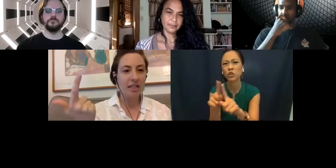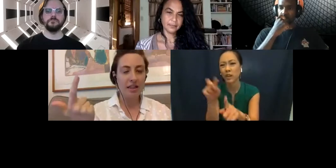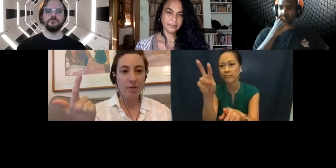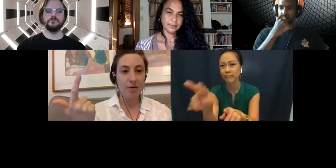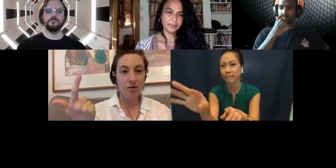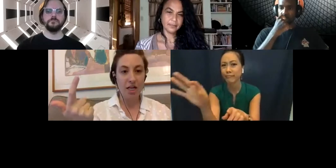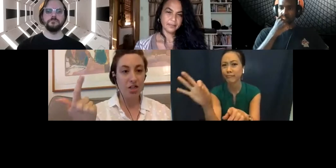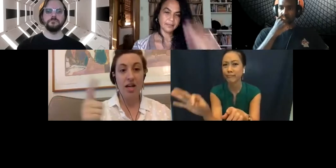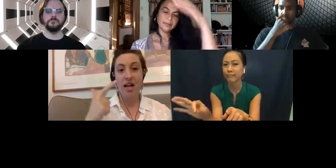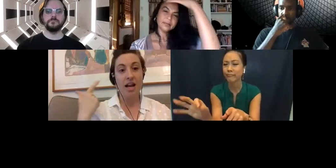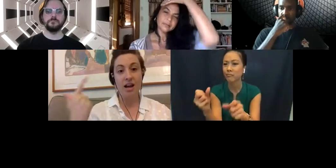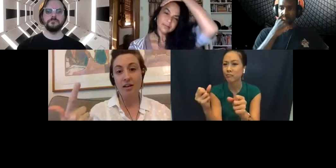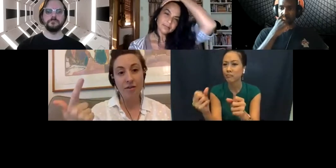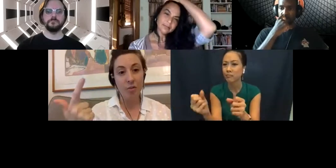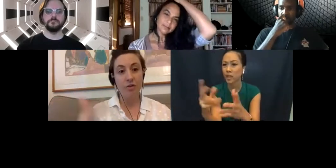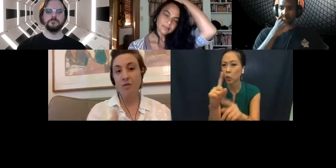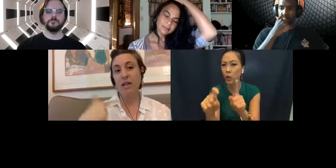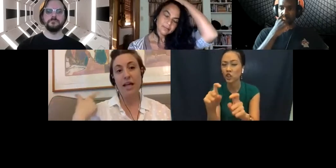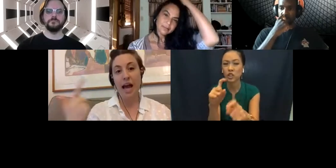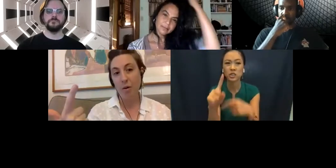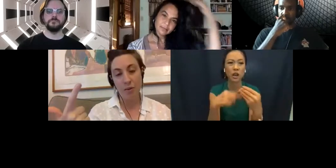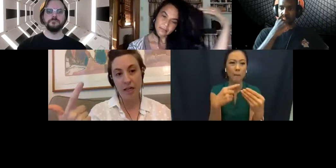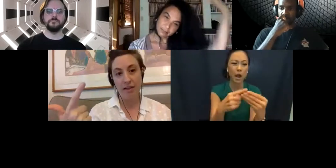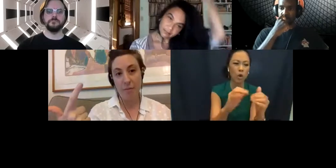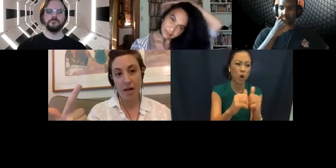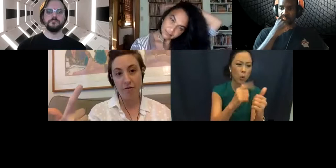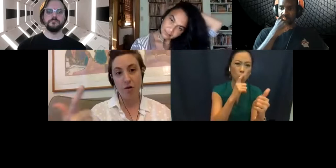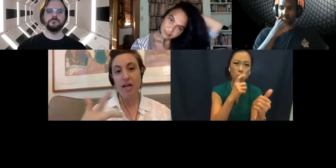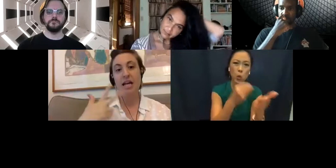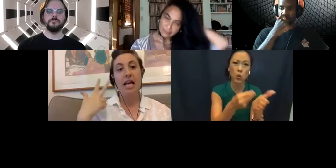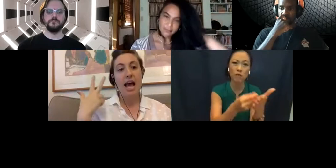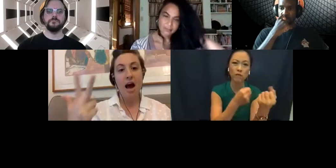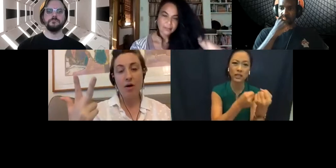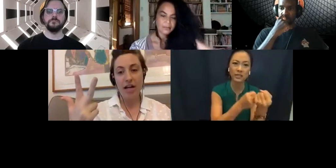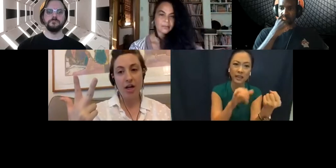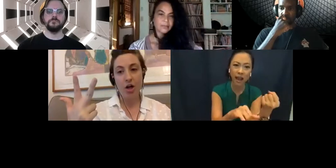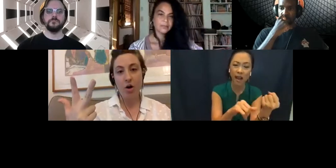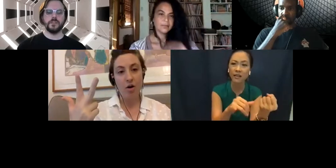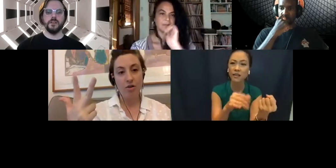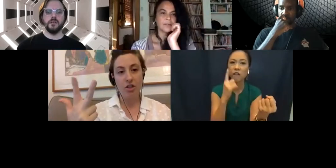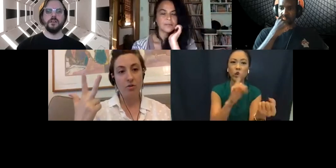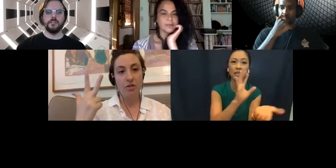to think about duration and non-deliverables, how are we going to get money for it? How can it you go to